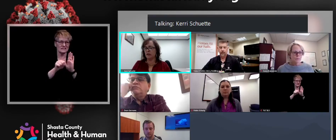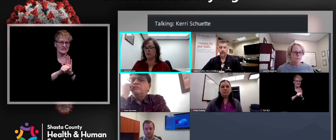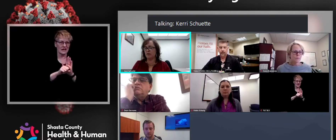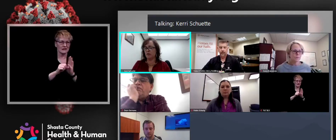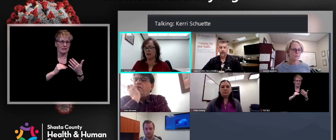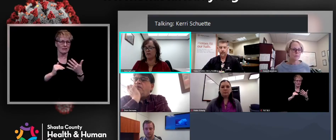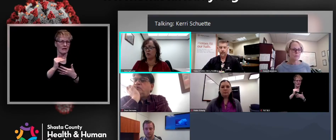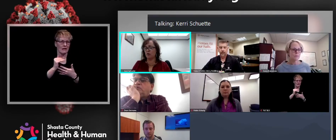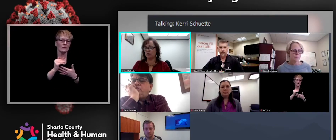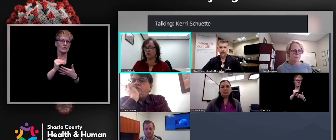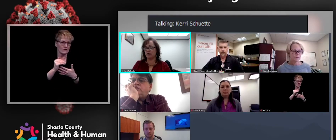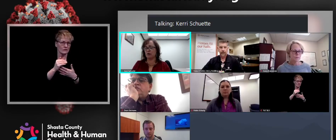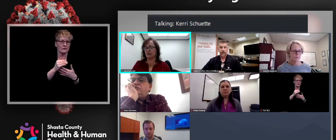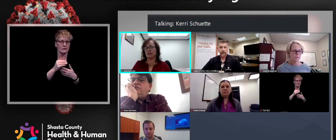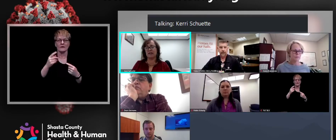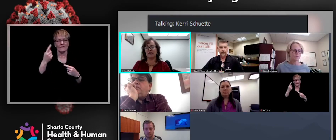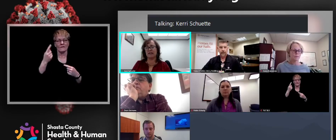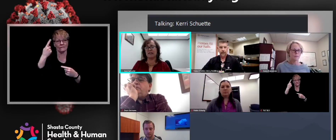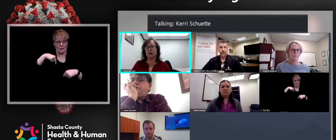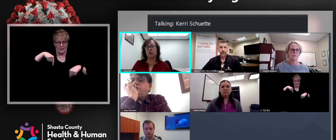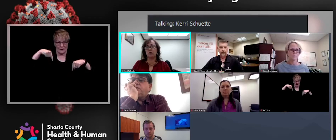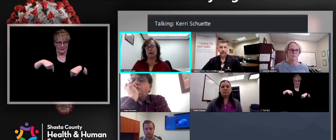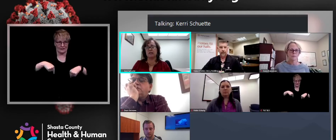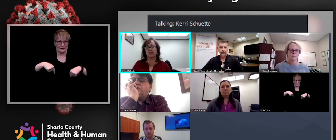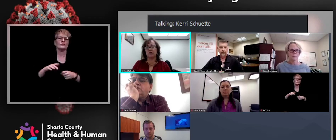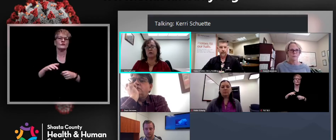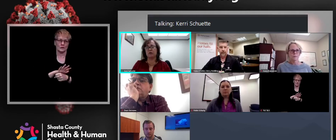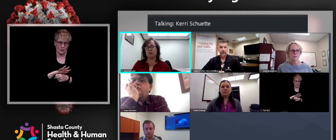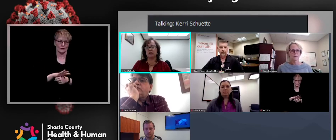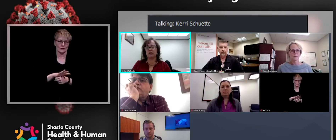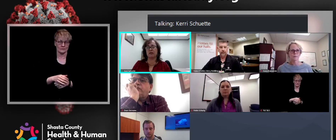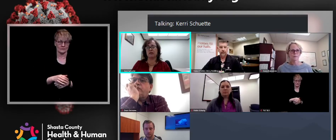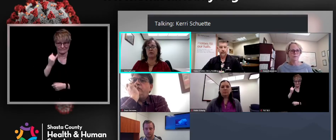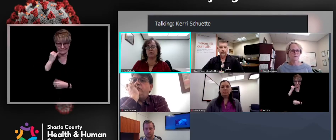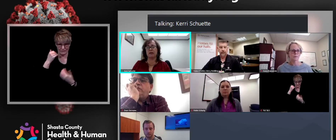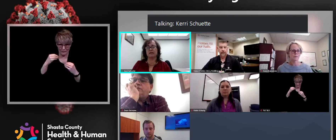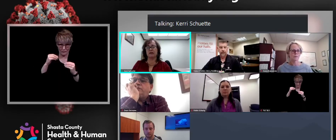If you have more than one question, that's fine. We would like to make sure that everybody has an